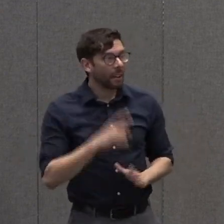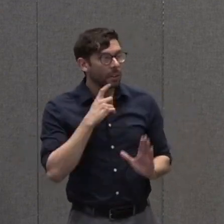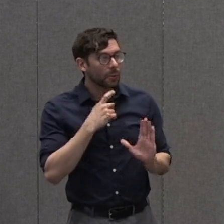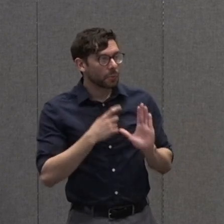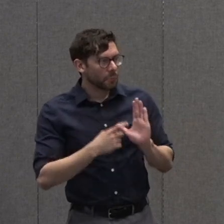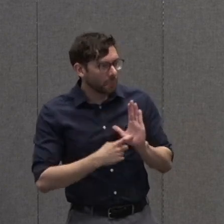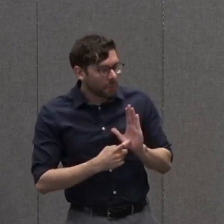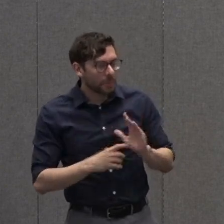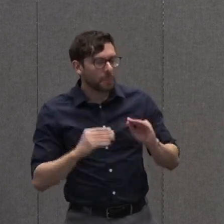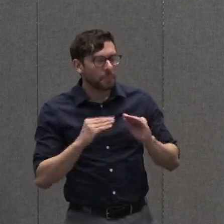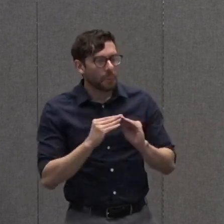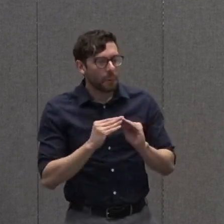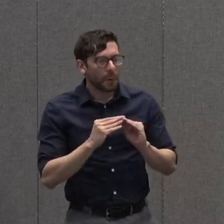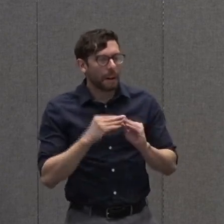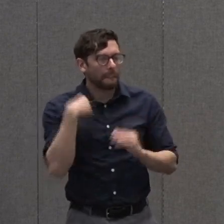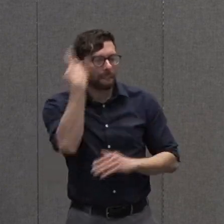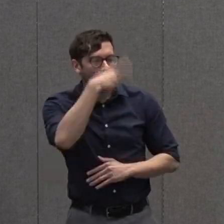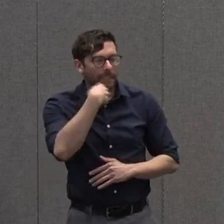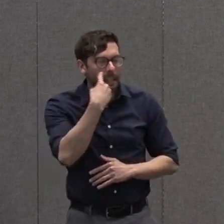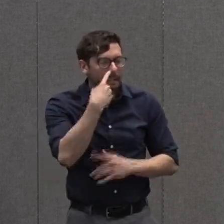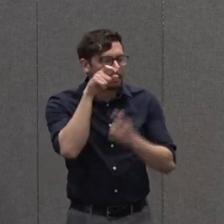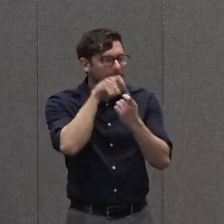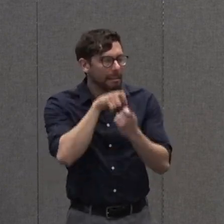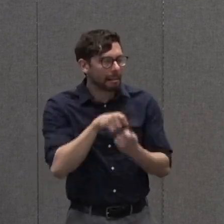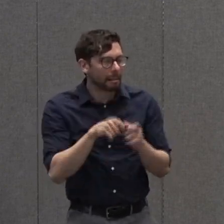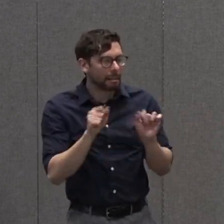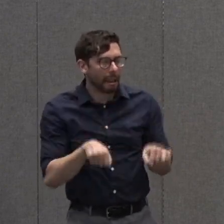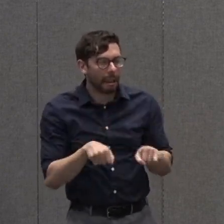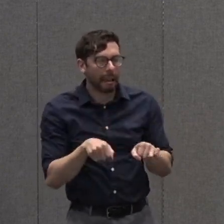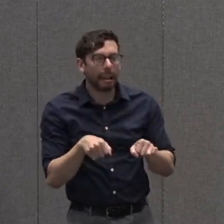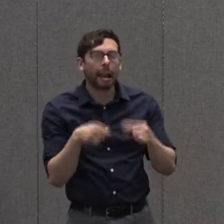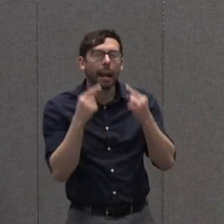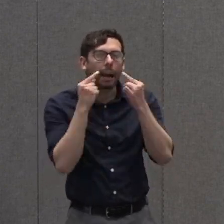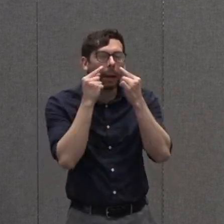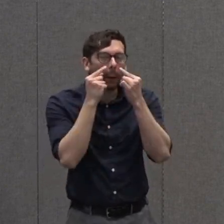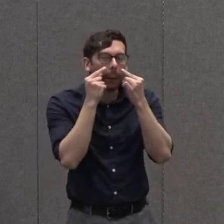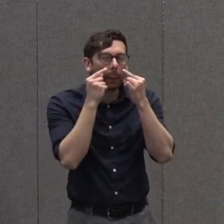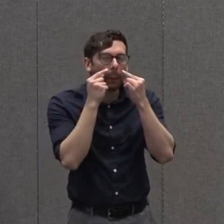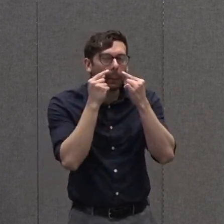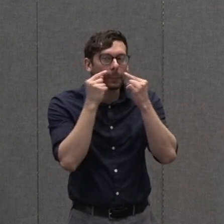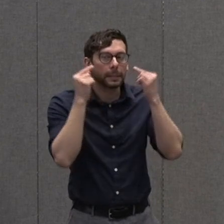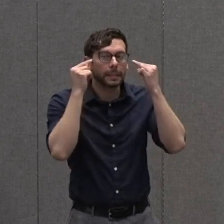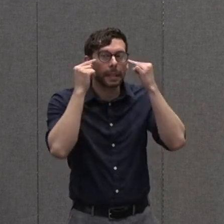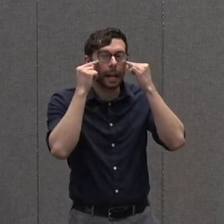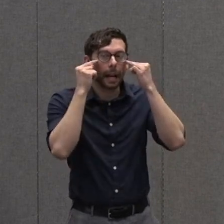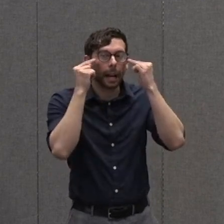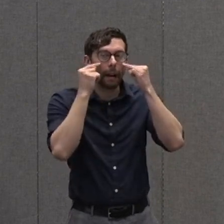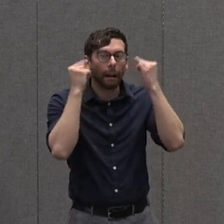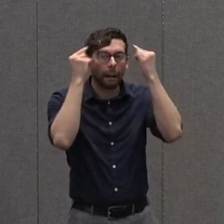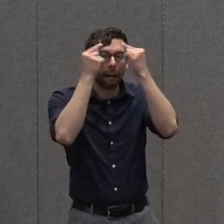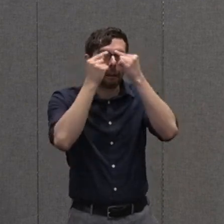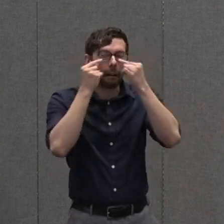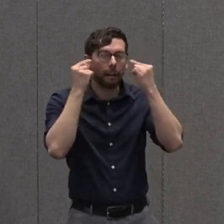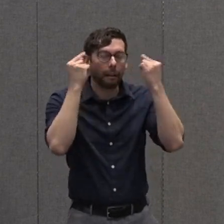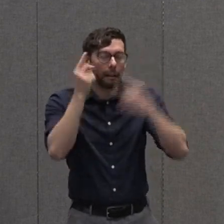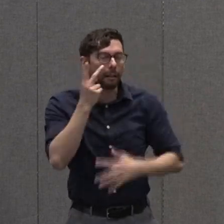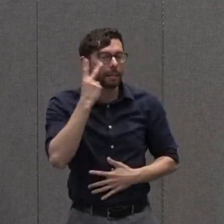her nostrils, and the area around her eyes. You can see all of that a lot more clearly,